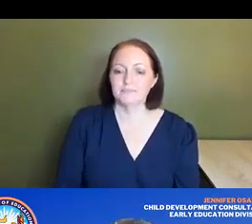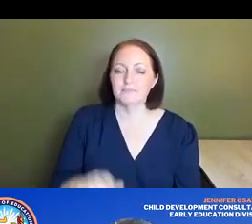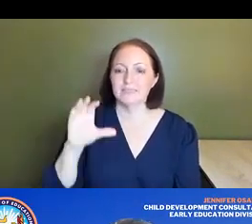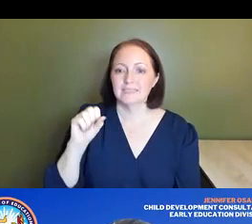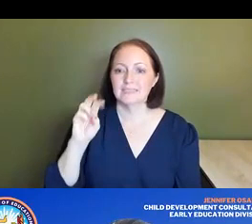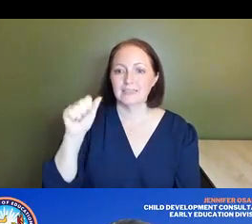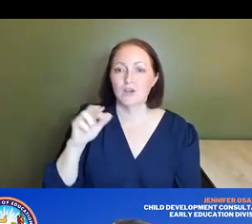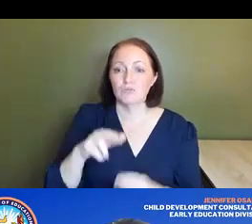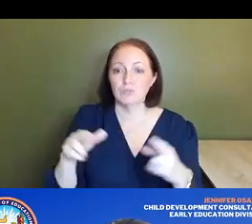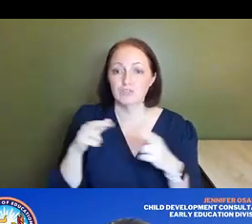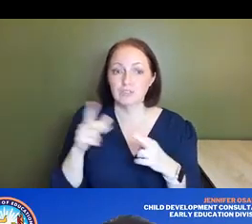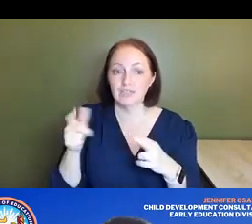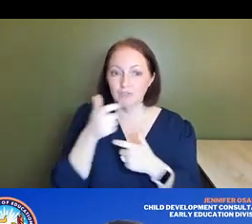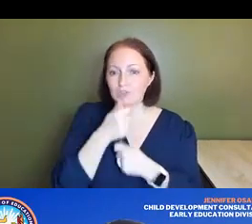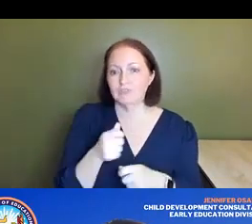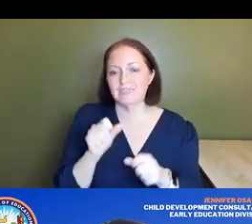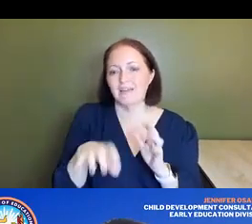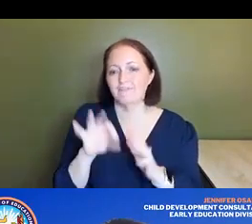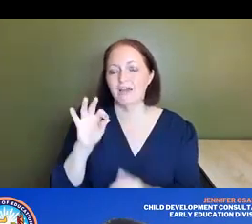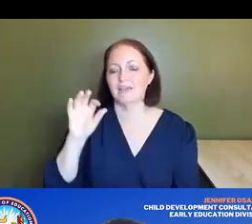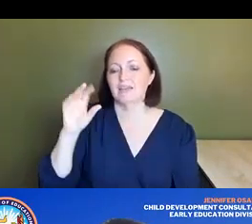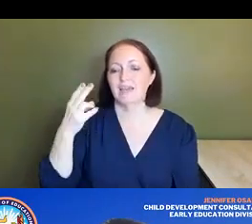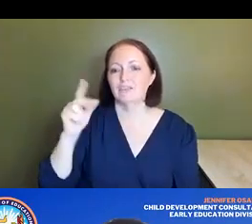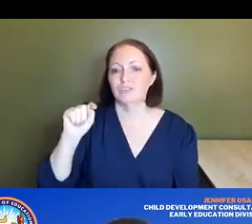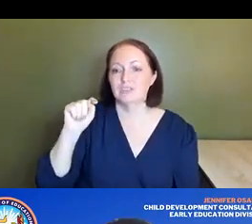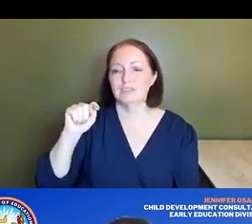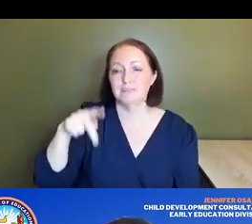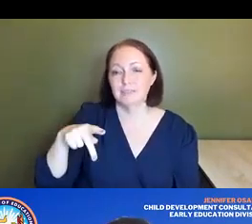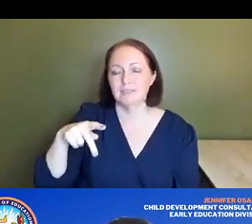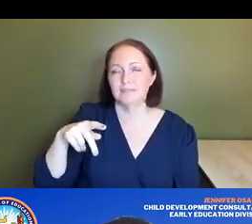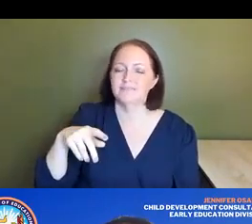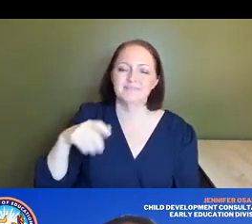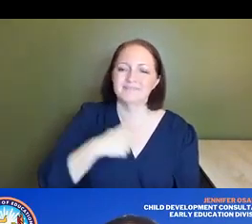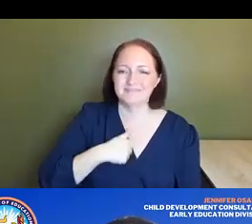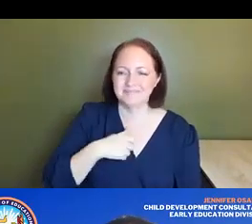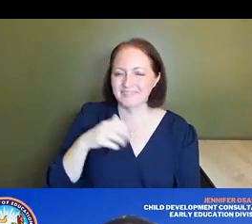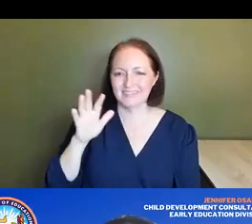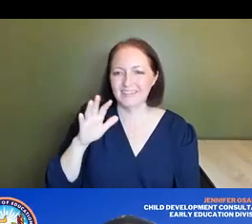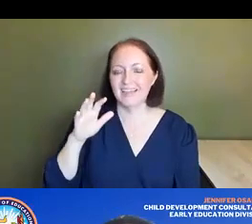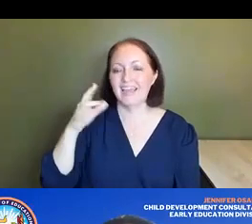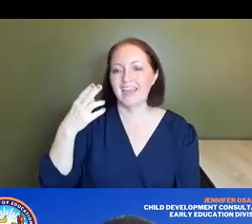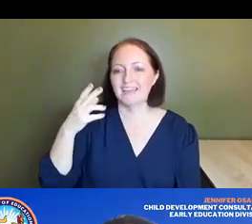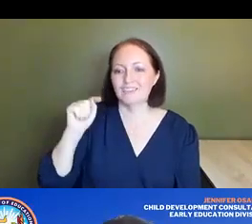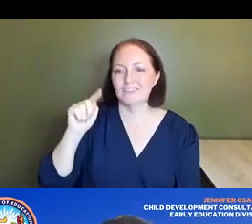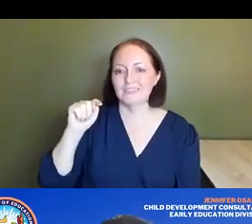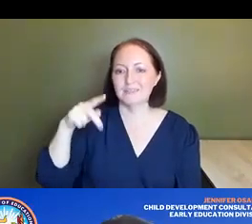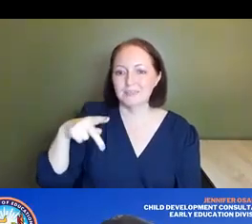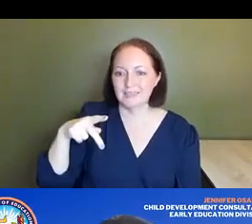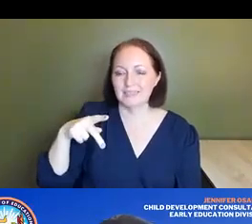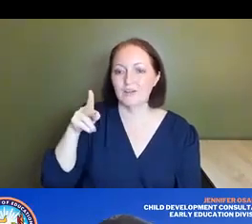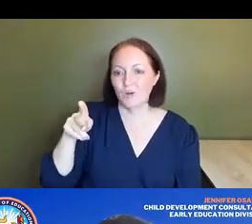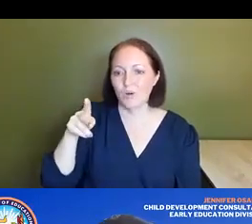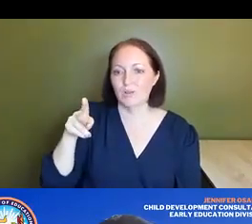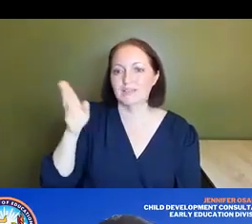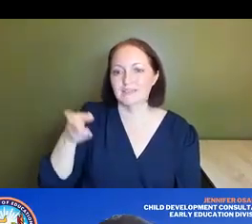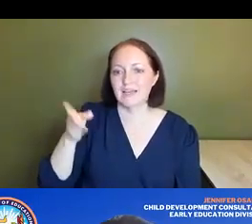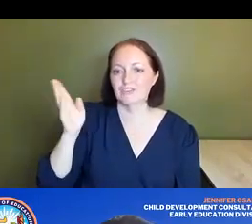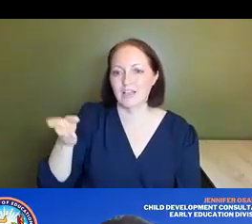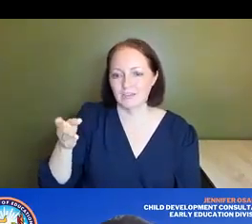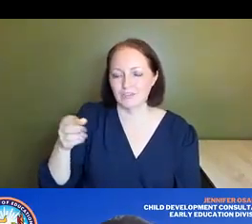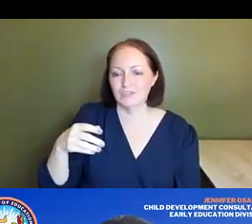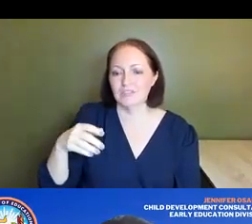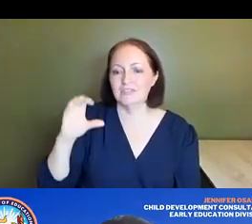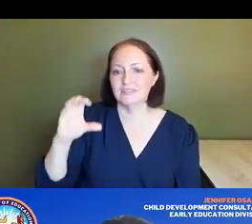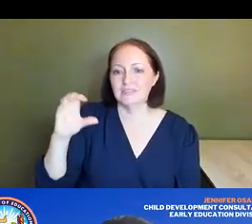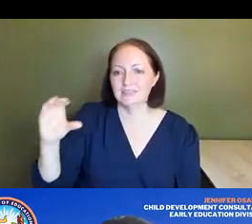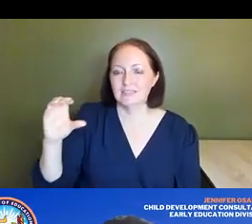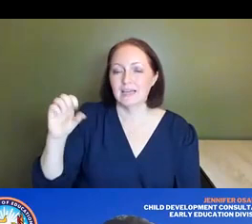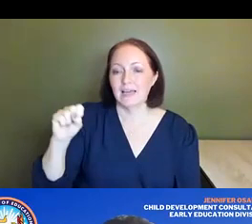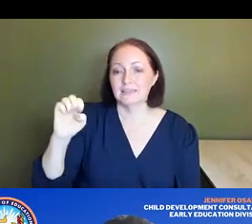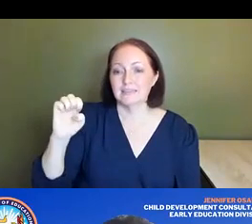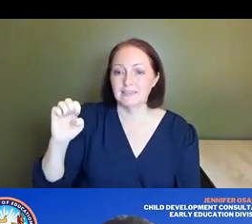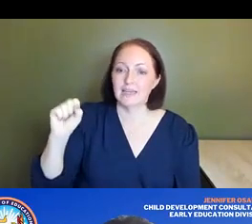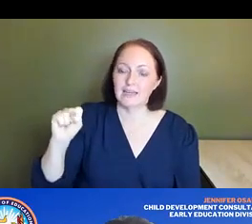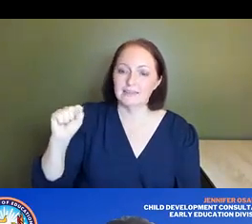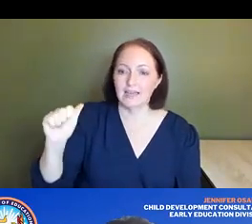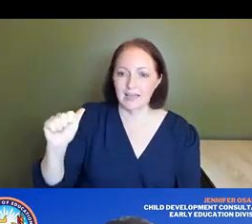regions if you are interested can also be found at httpph sorry excuse me http://CCSESA.org/regions/.